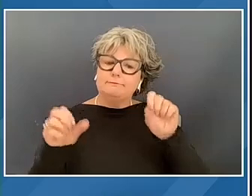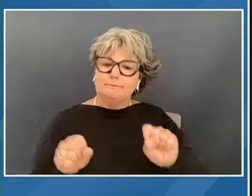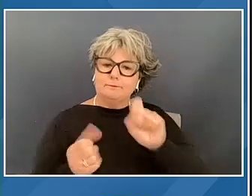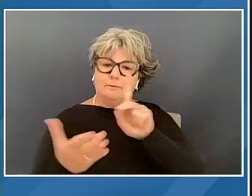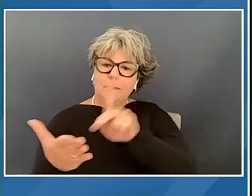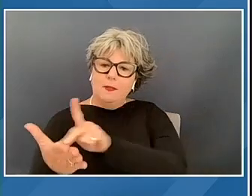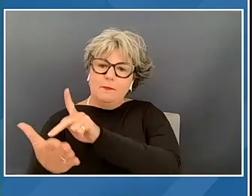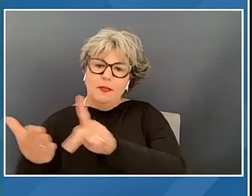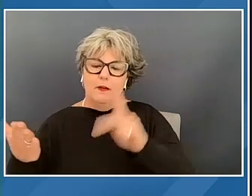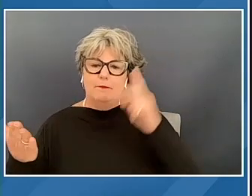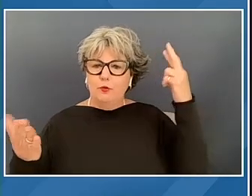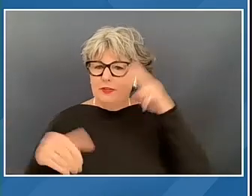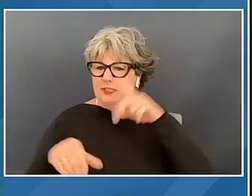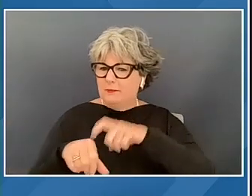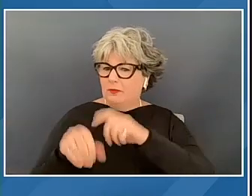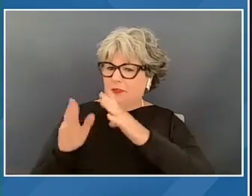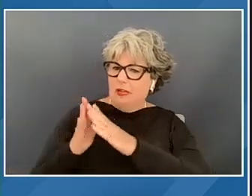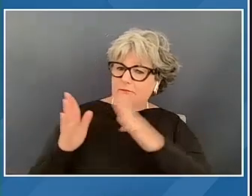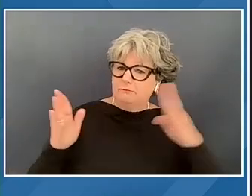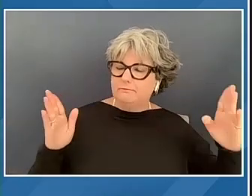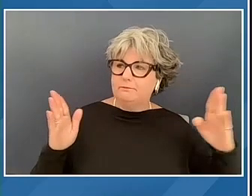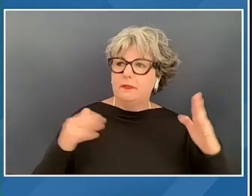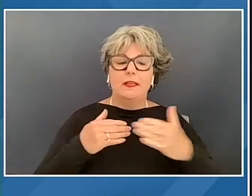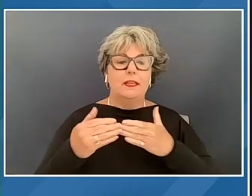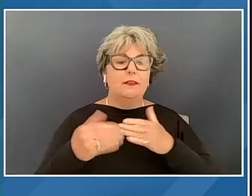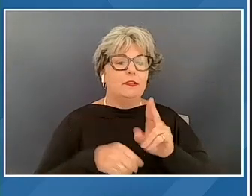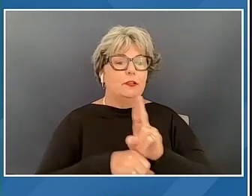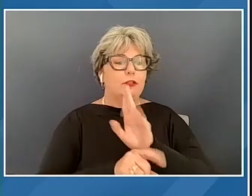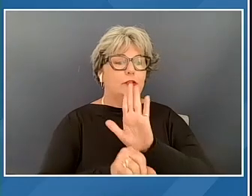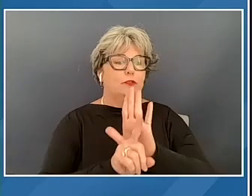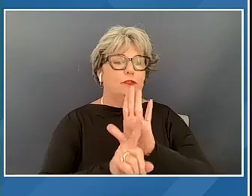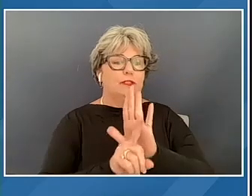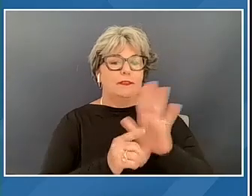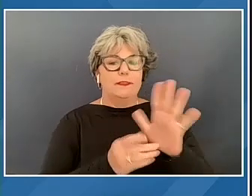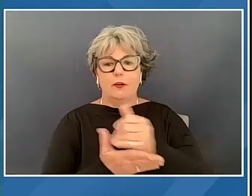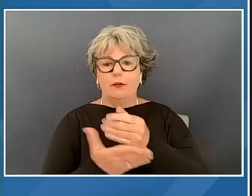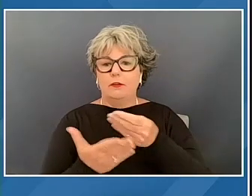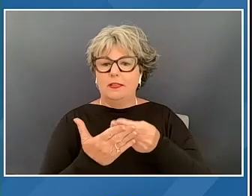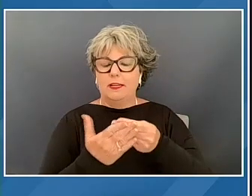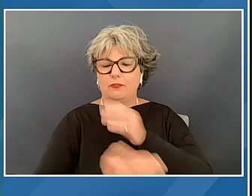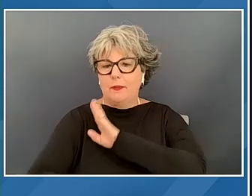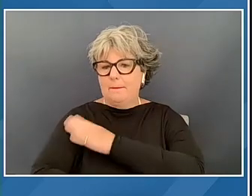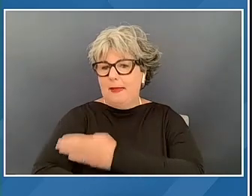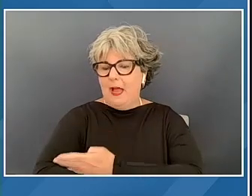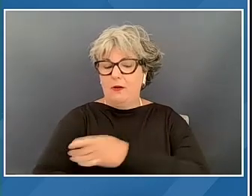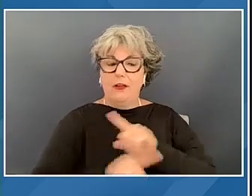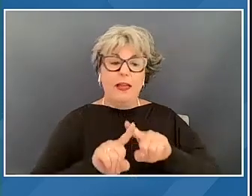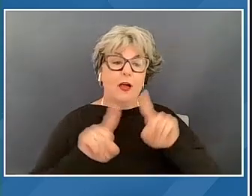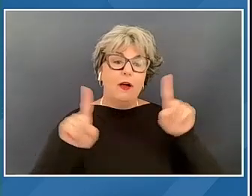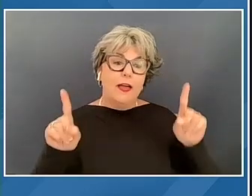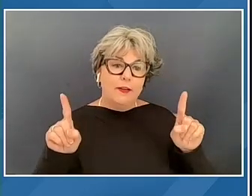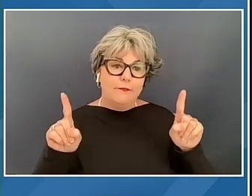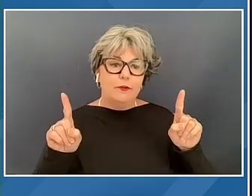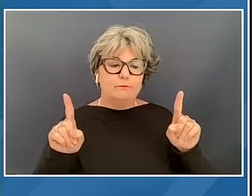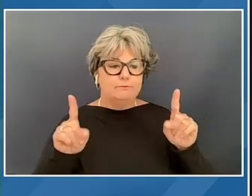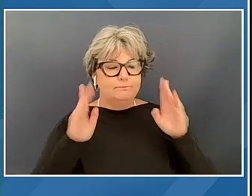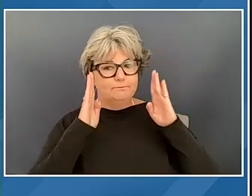time, even via their collection powers. However, I wanted to call attention to something else. Jordan mentioned Parent